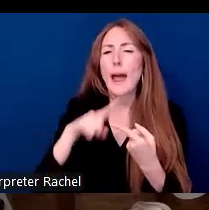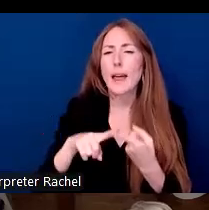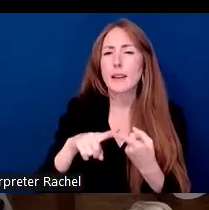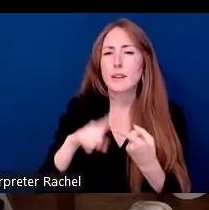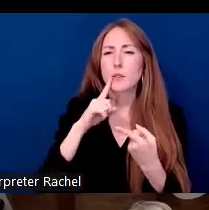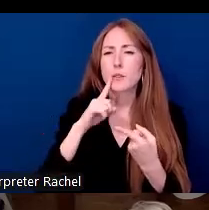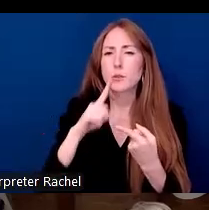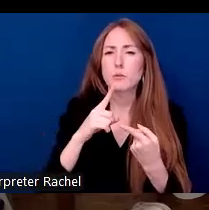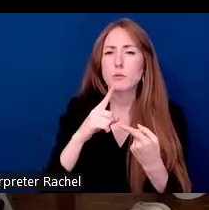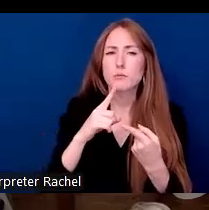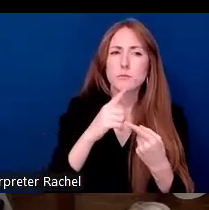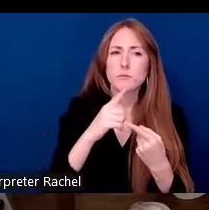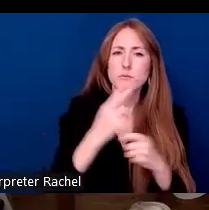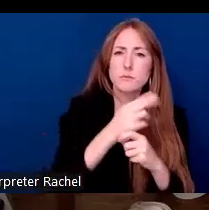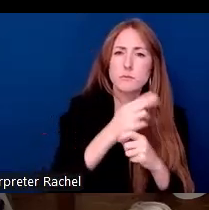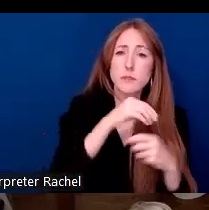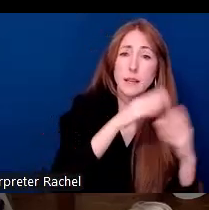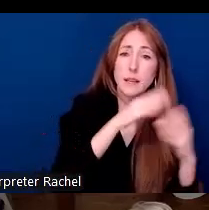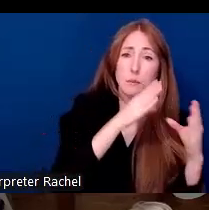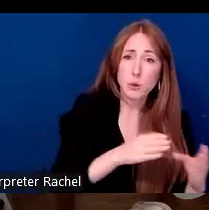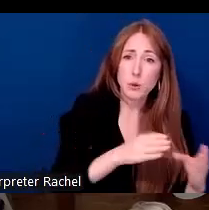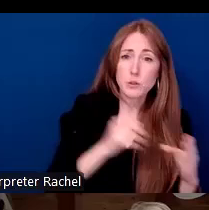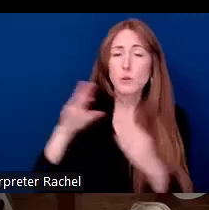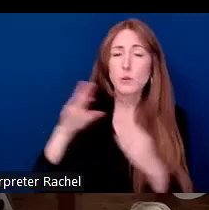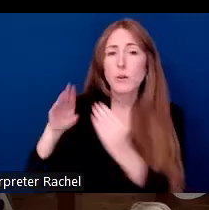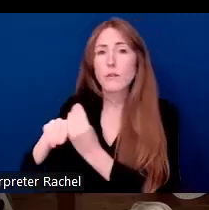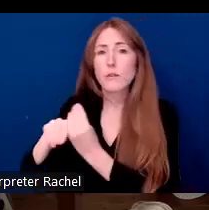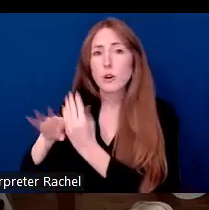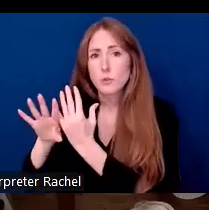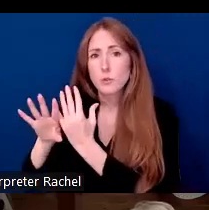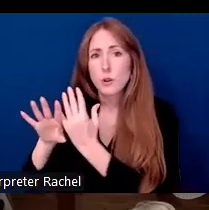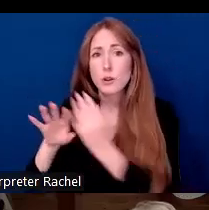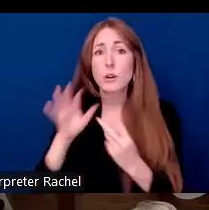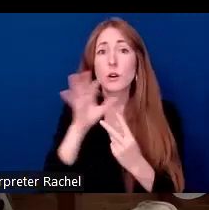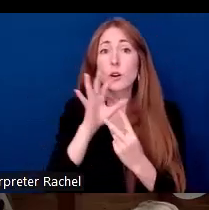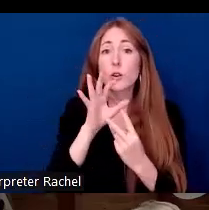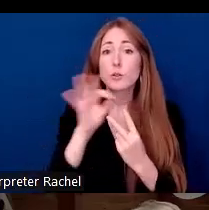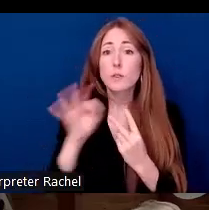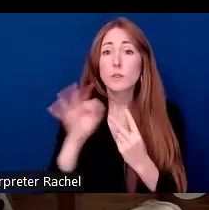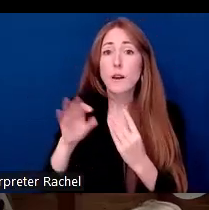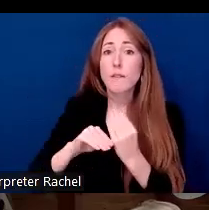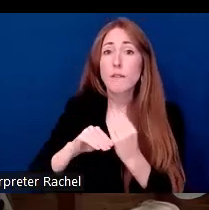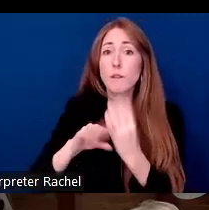checkups or progress updates with specialists in order to reduce the stress on their children